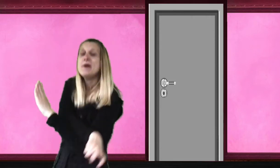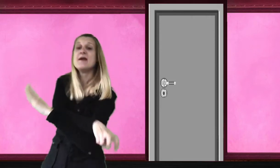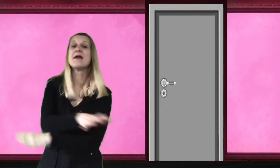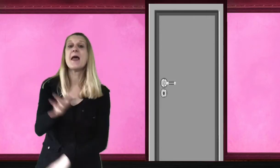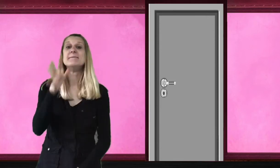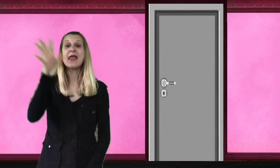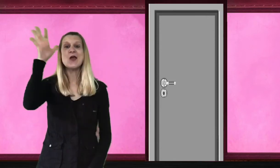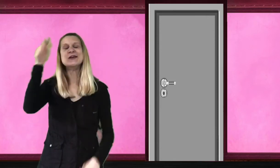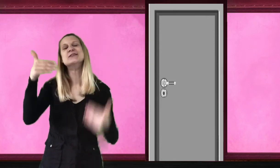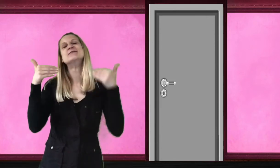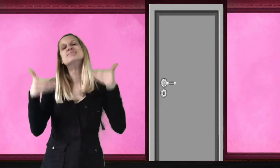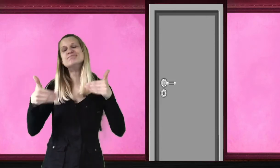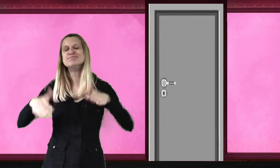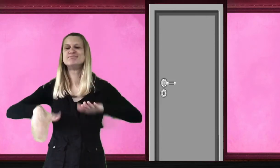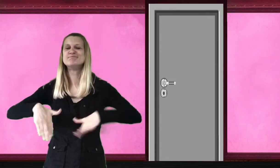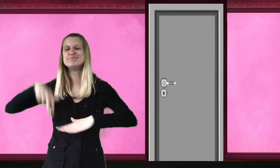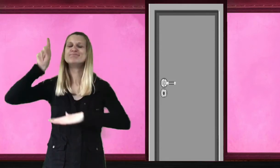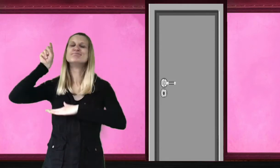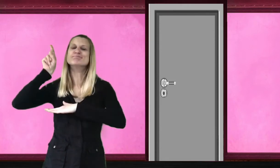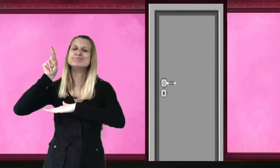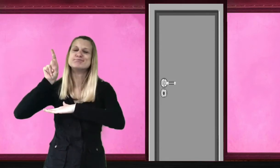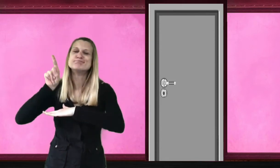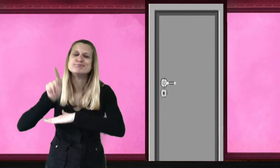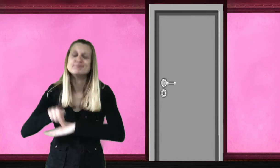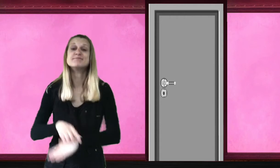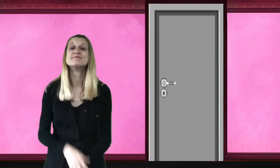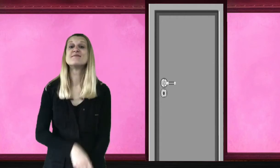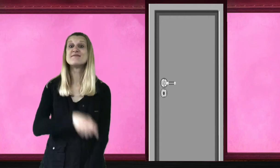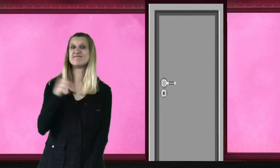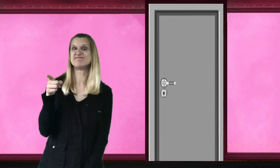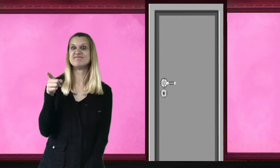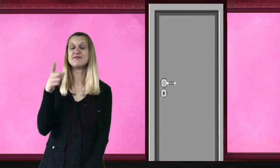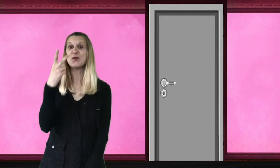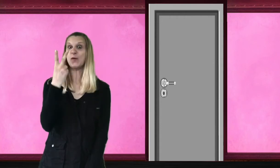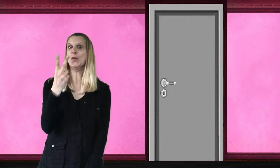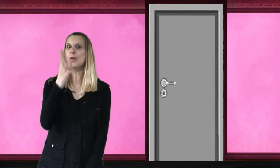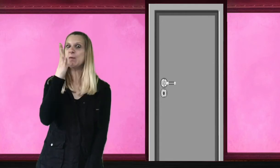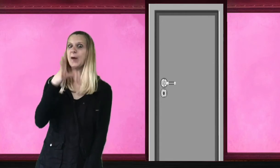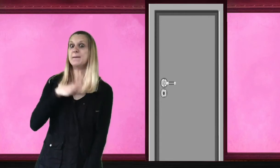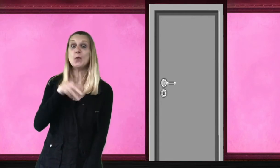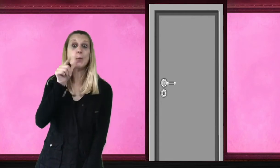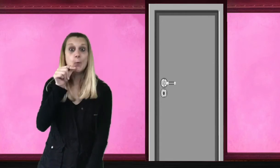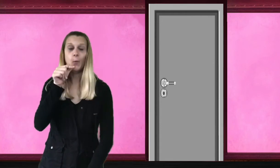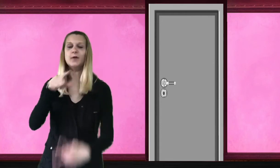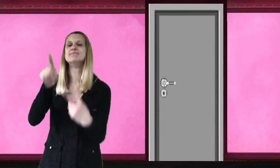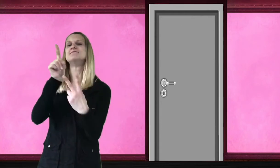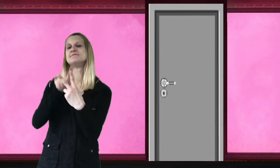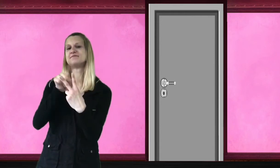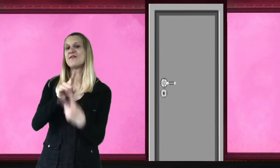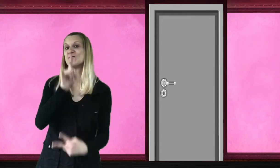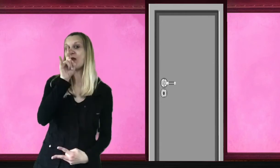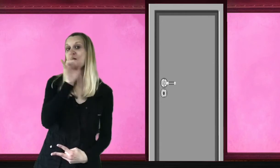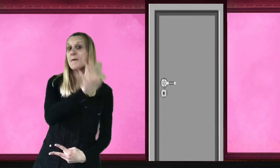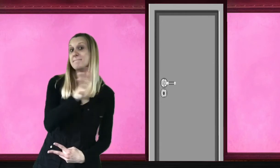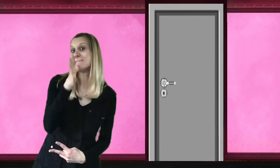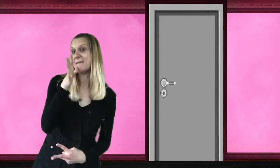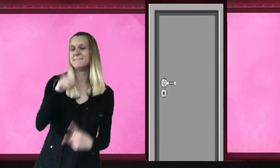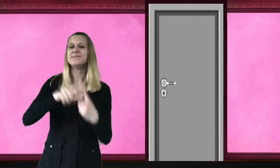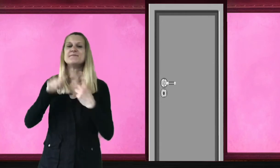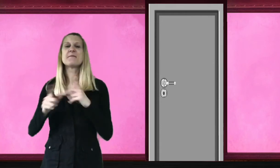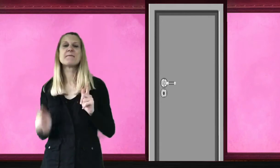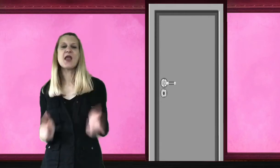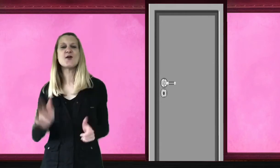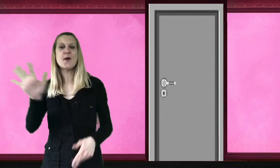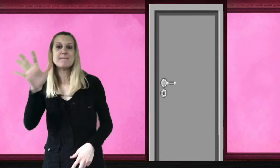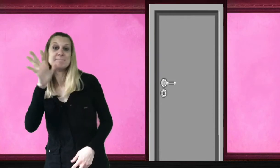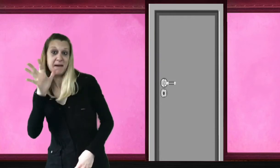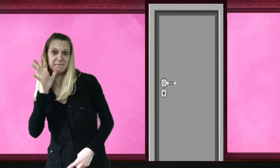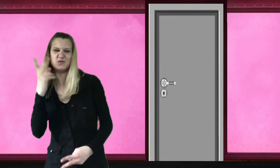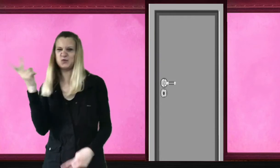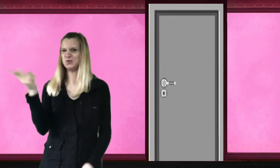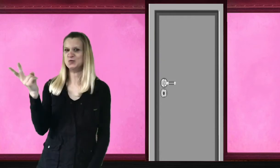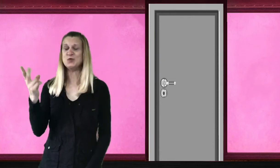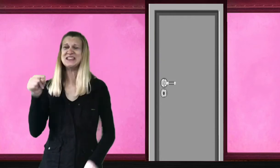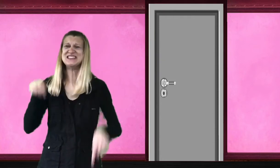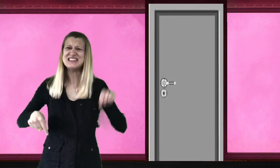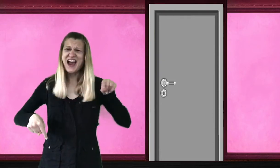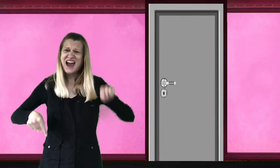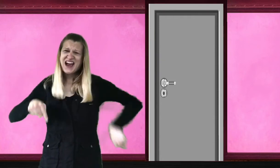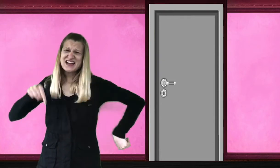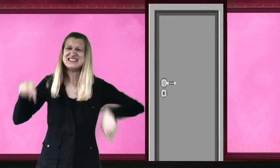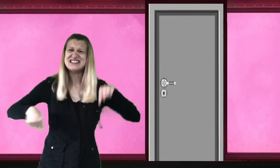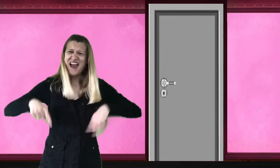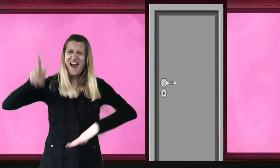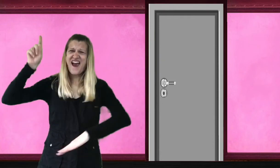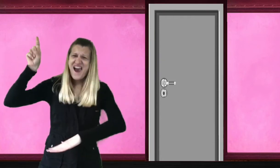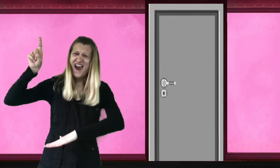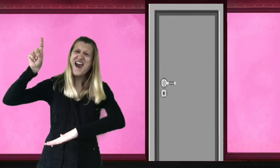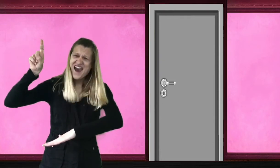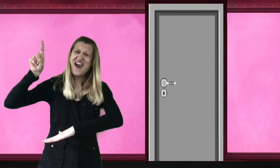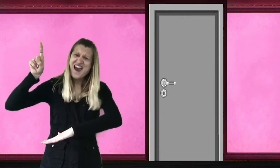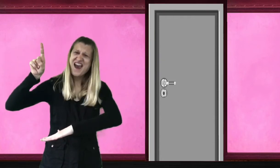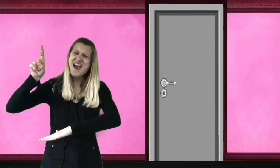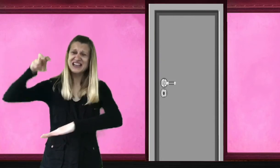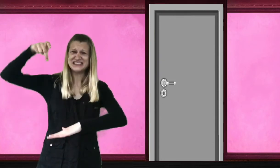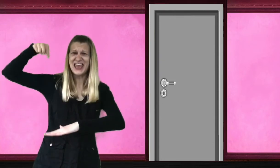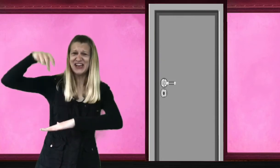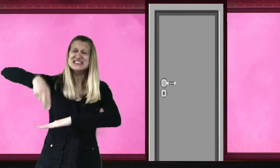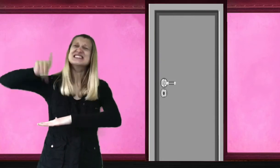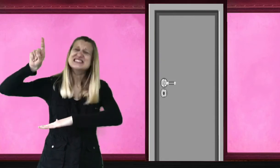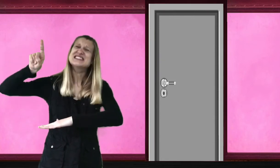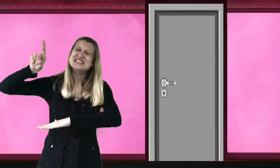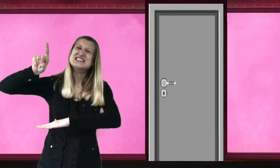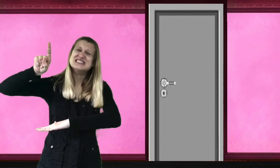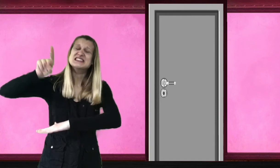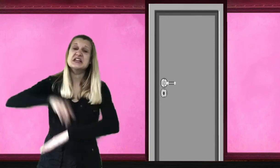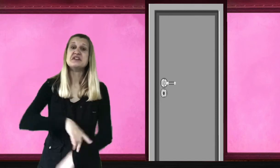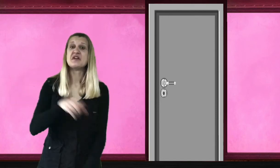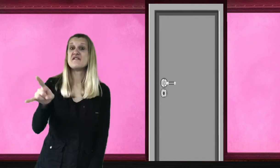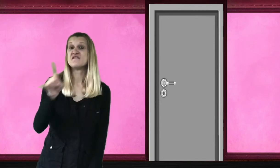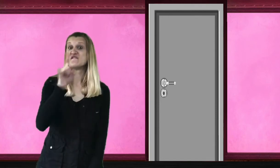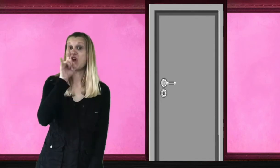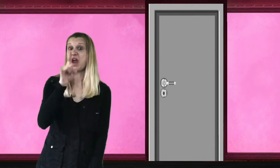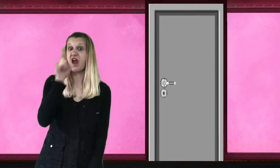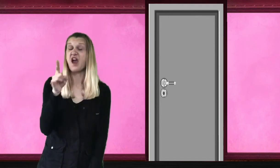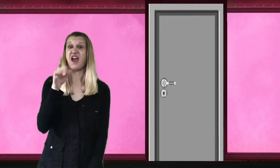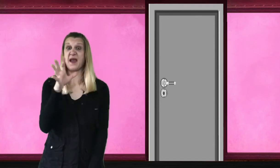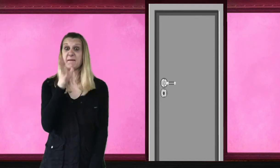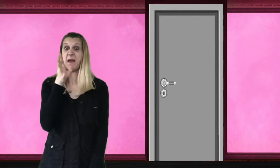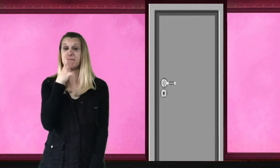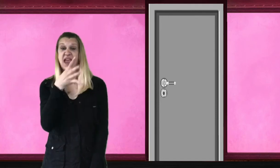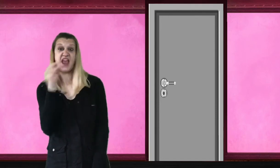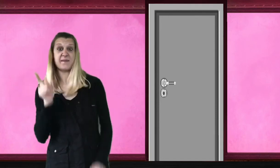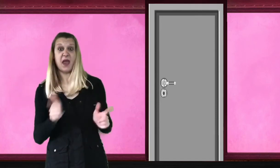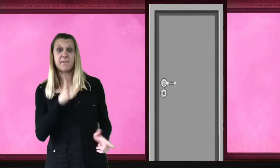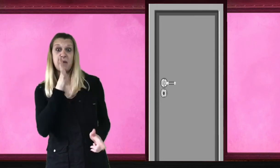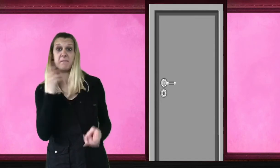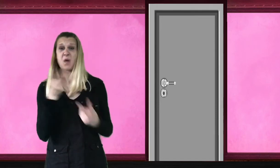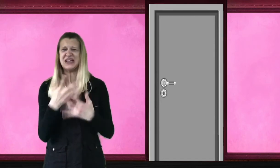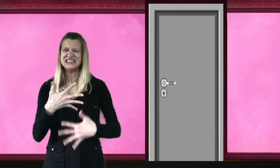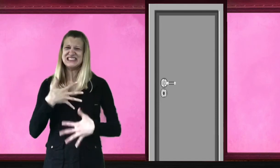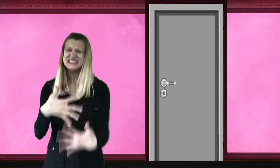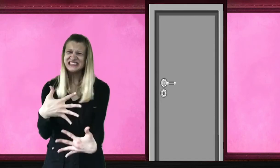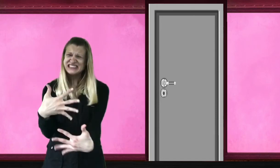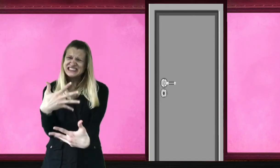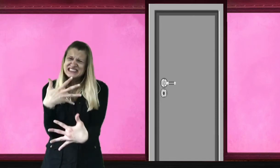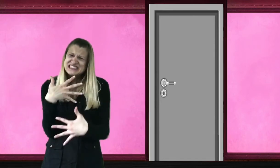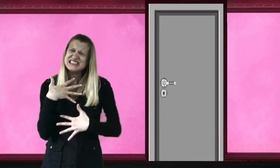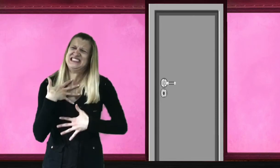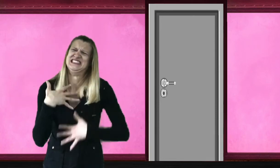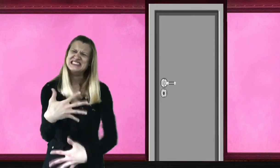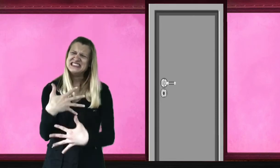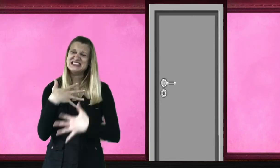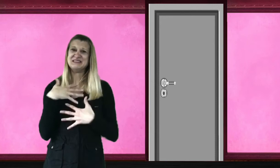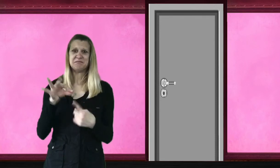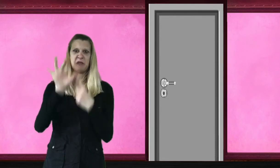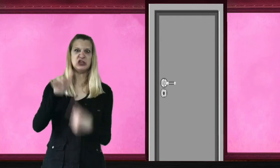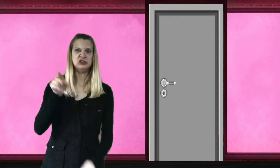Mrs. Salt and Mrs. Teavee, the only women now left in the party, were getting very out of breath.